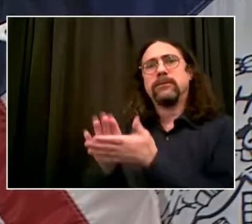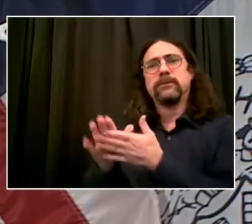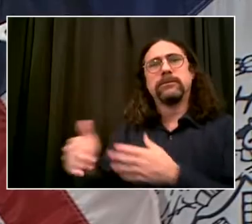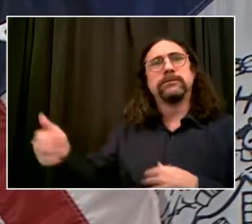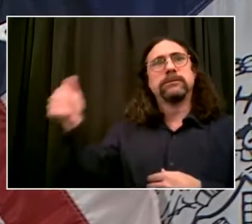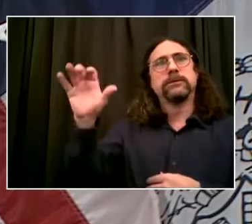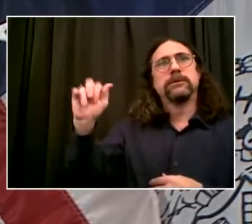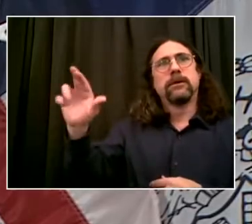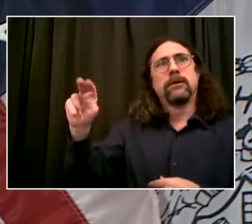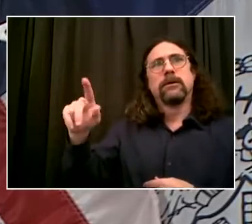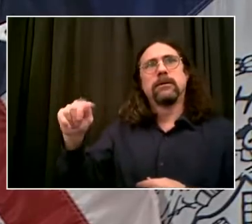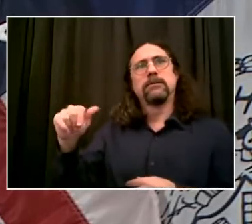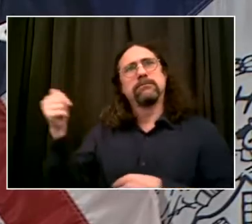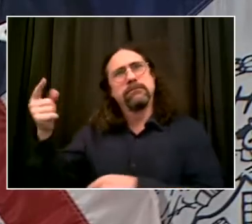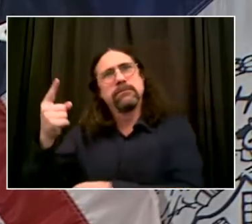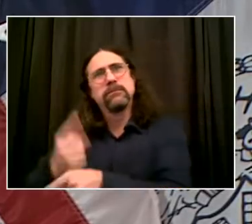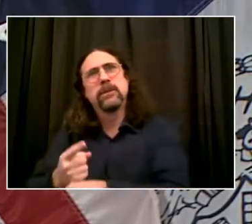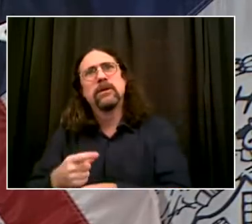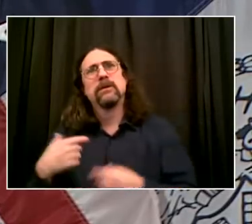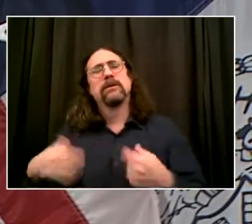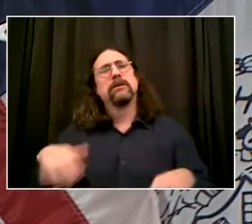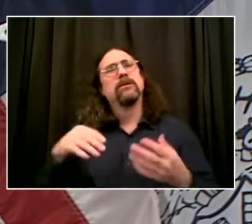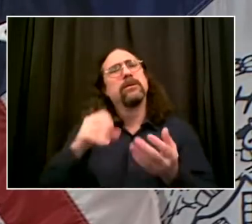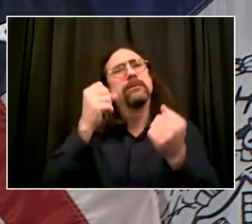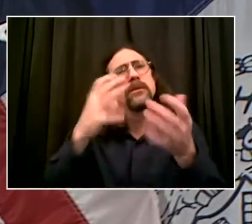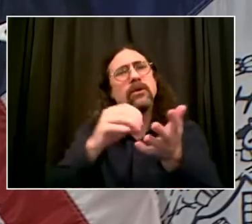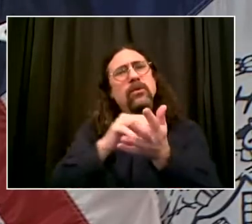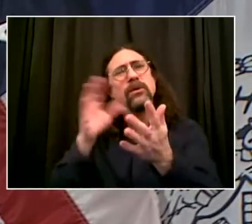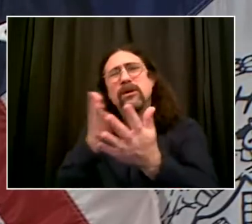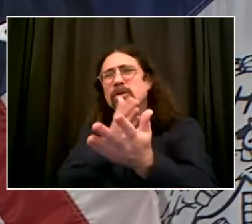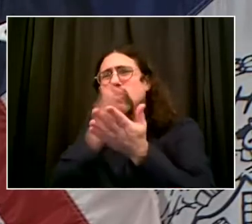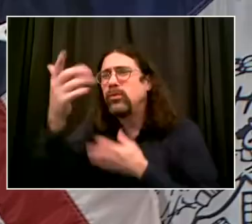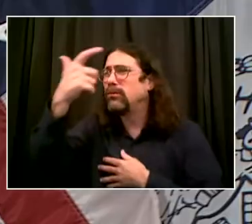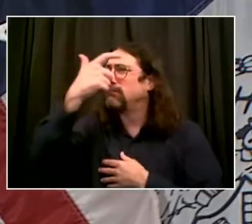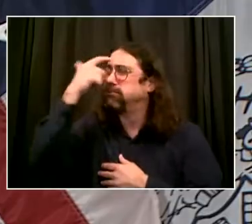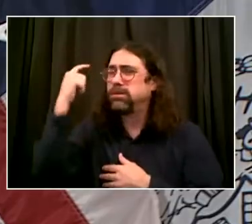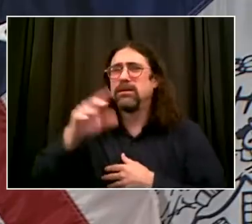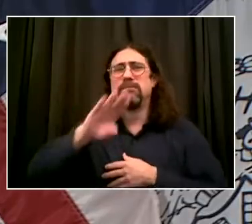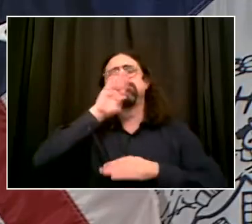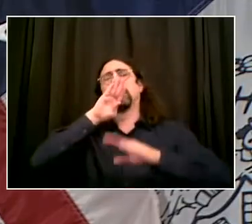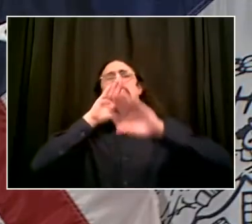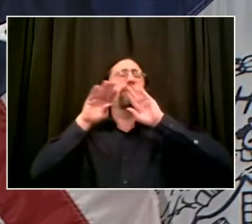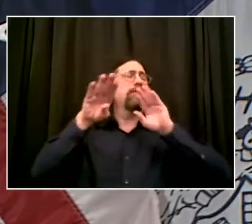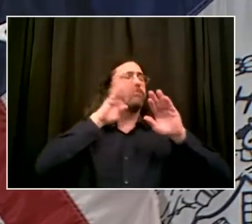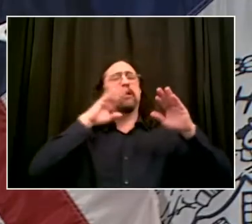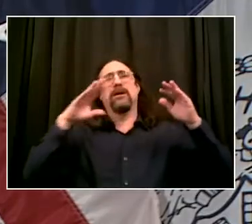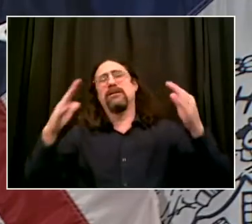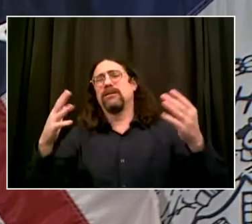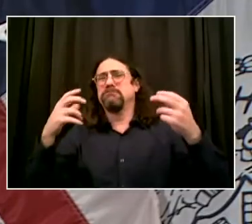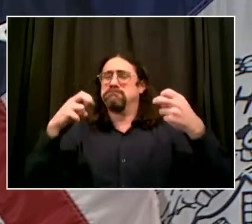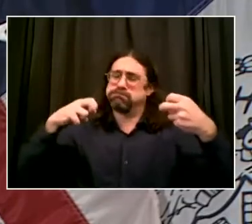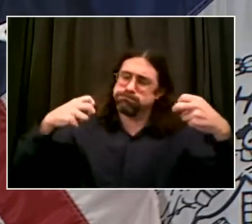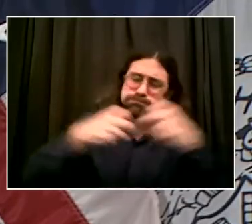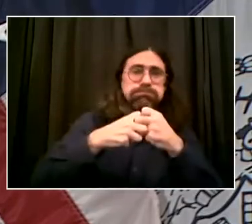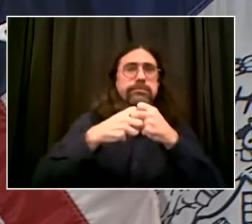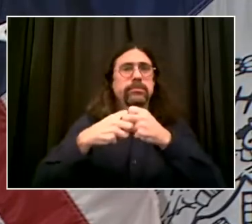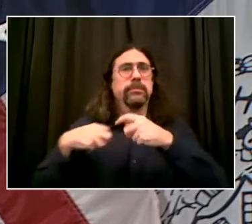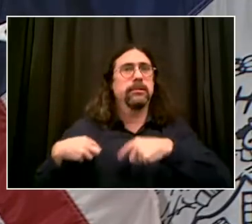HEAR WHAT IT'S LIKE FOR KIDS THIS YEAR. EVERYTHING THEY HAVE BEEN